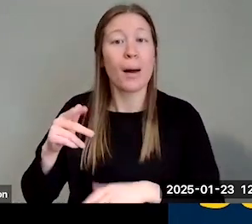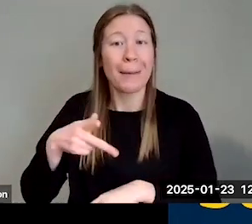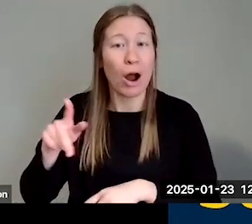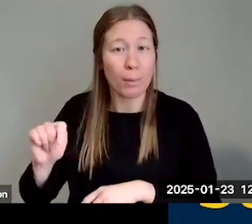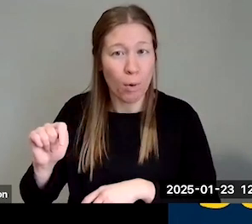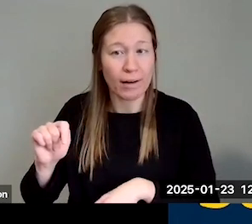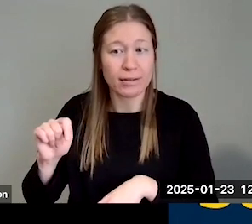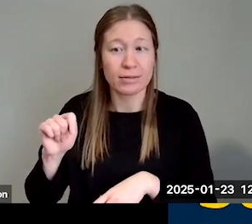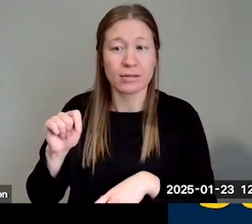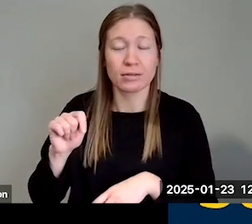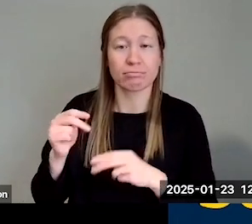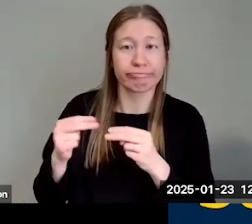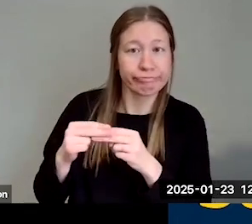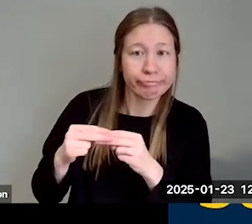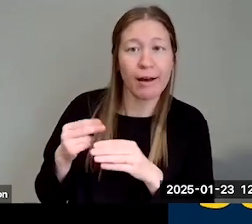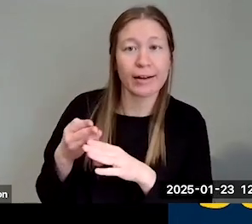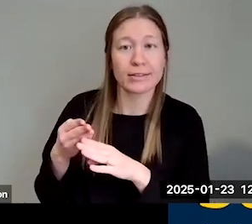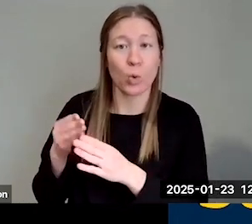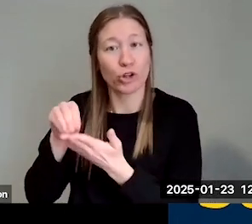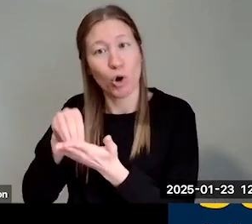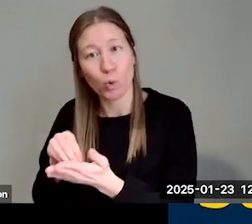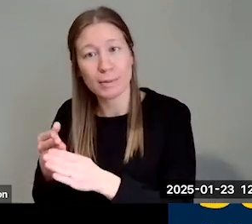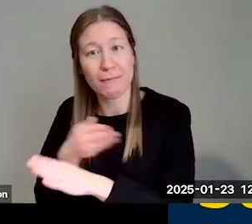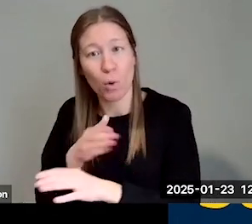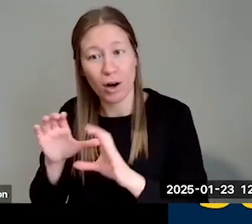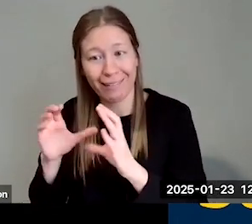and then perhaps alternate format for assignments and tests.